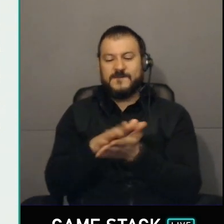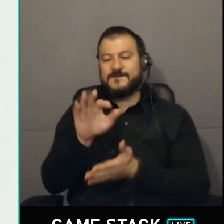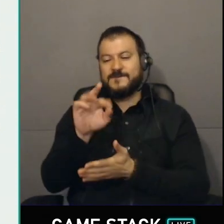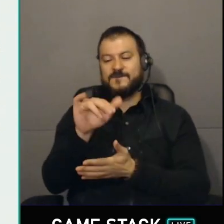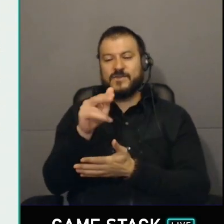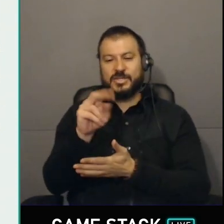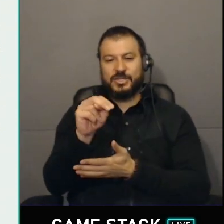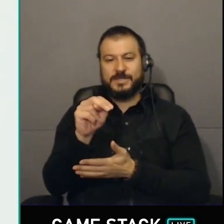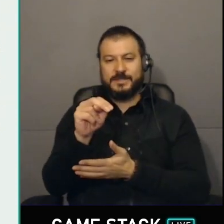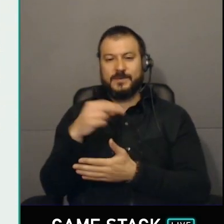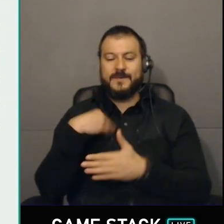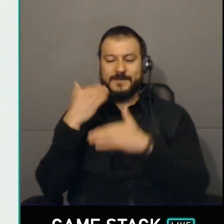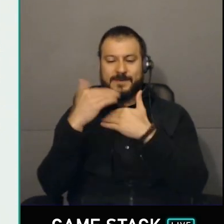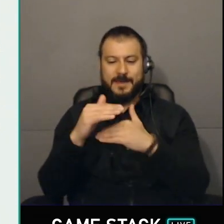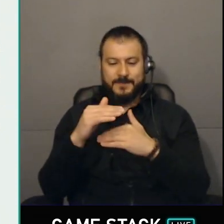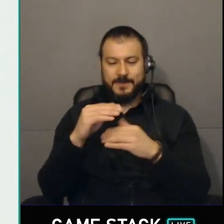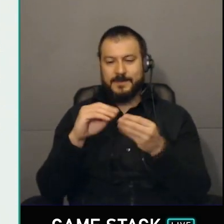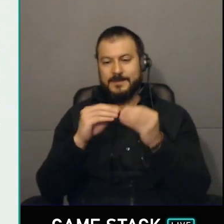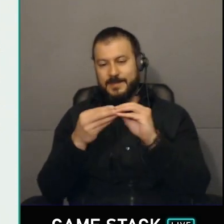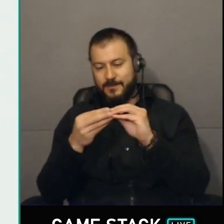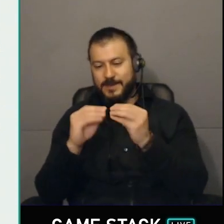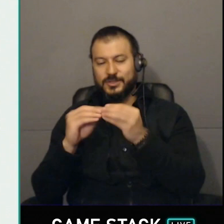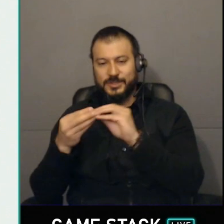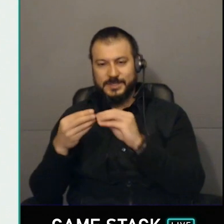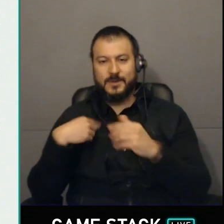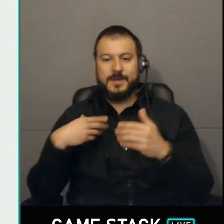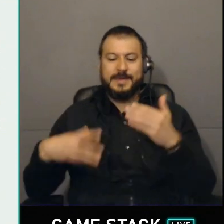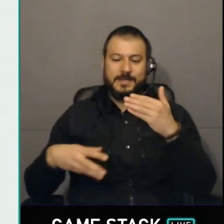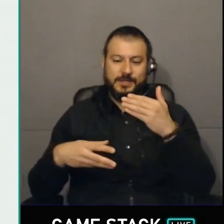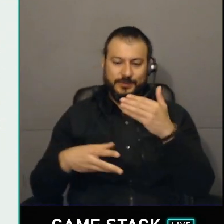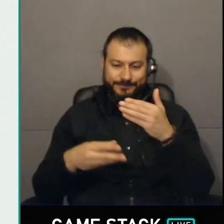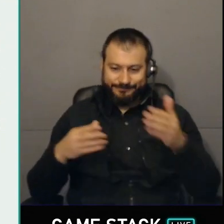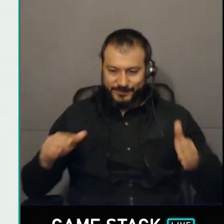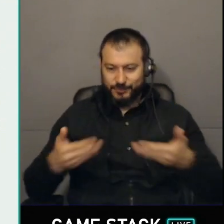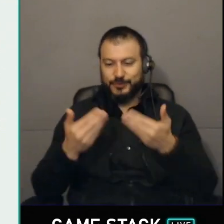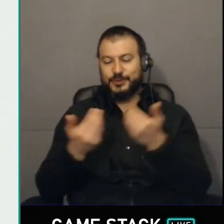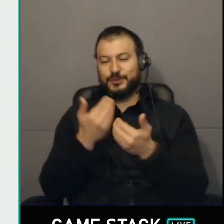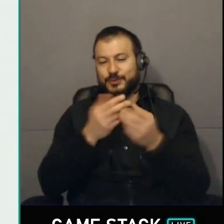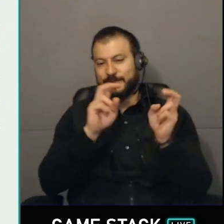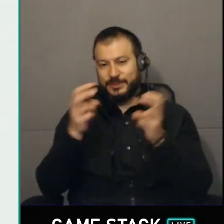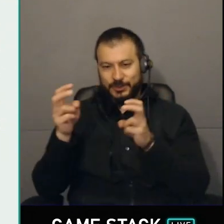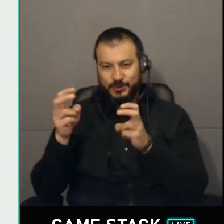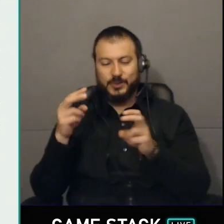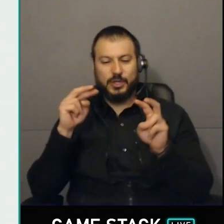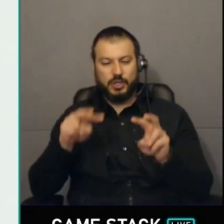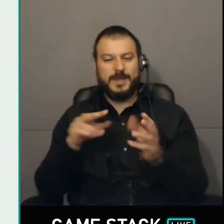number of iterations, we're introducing these issues, let's look at friction first.